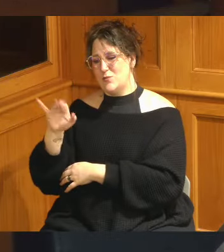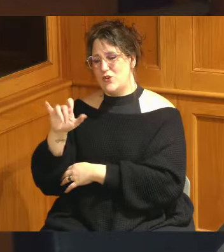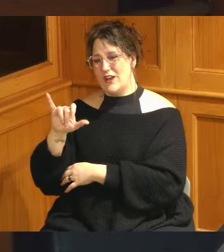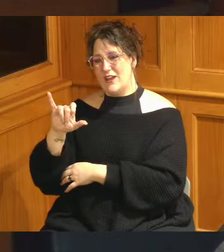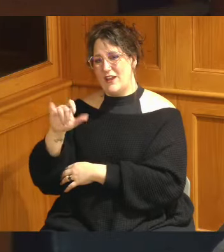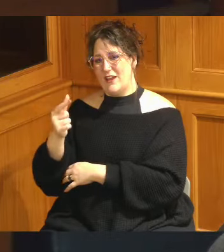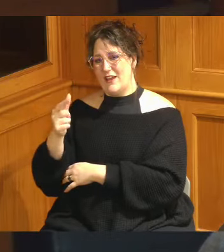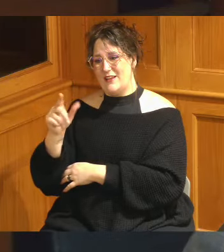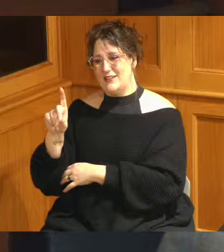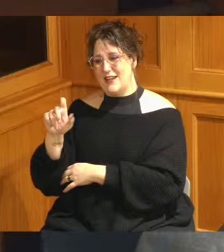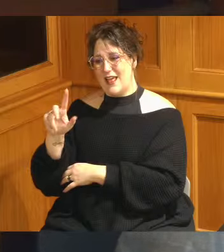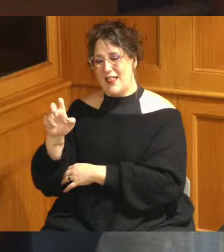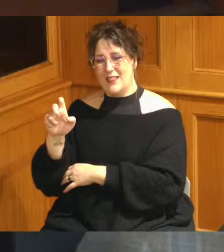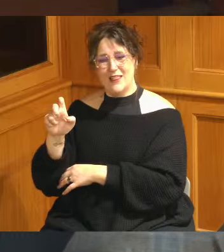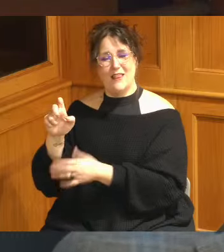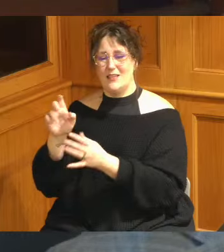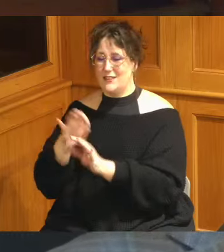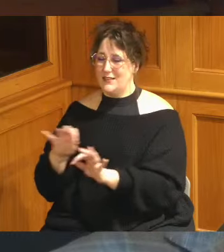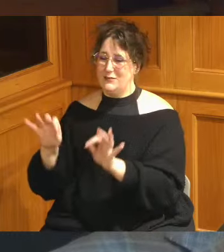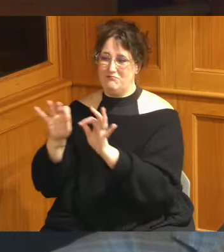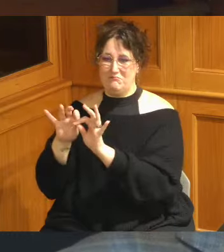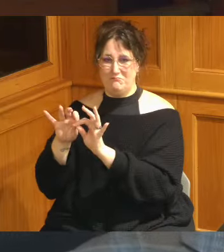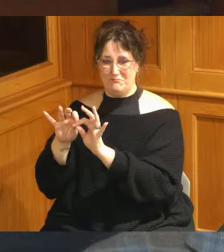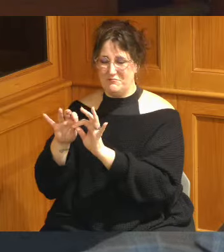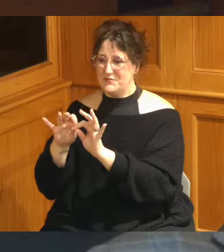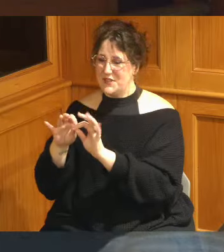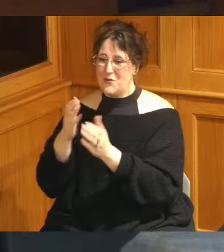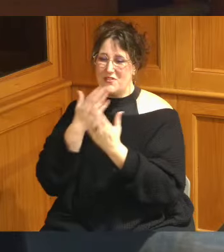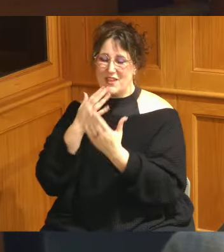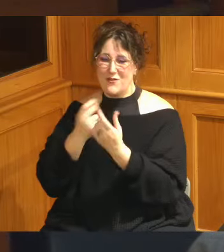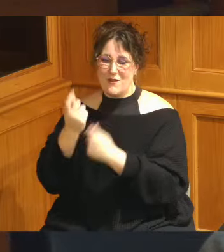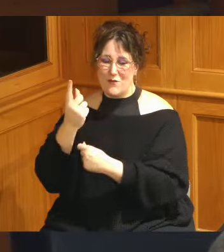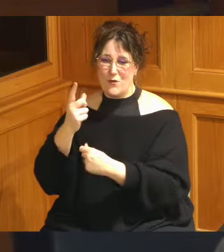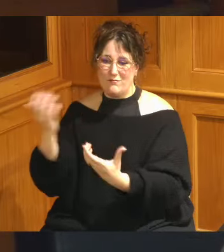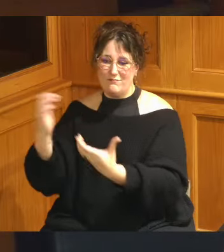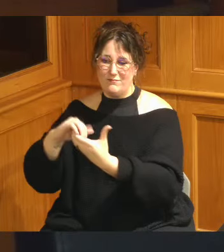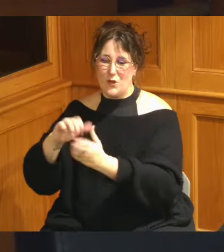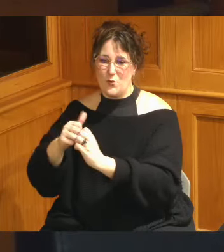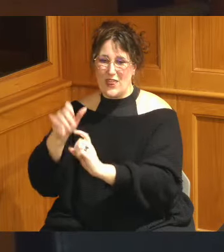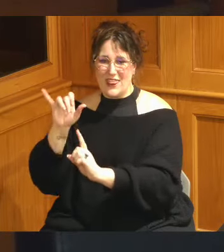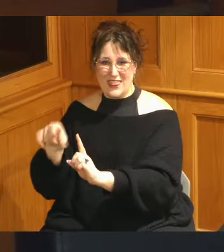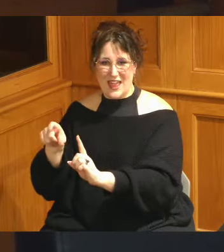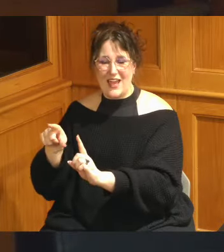Want to thank everyone that had a hand in that, of course, Andy and Nick, but all of the architects,